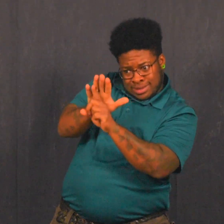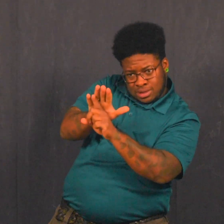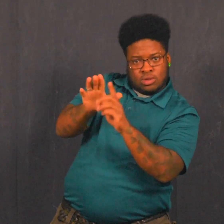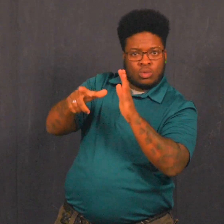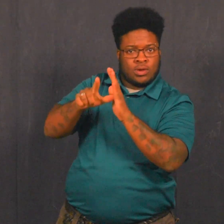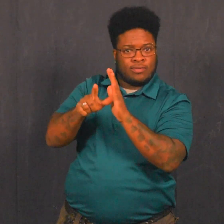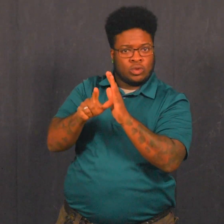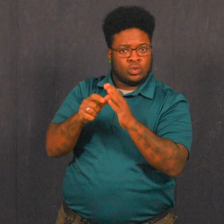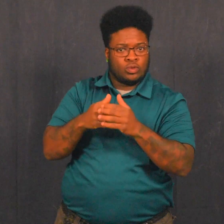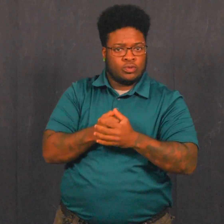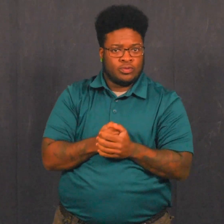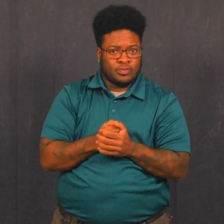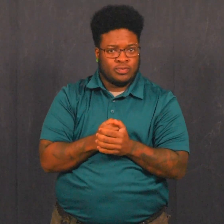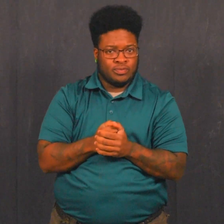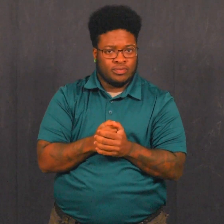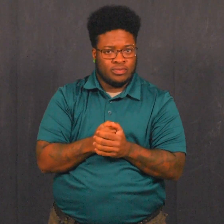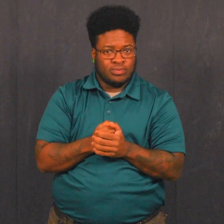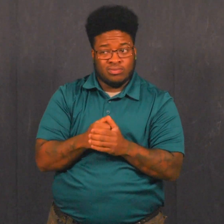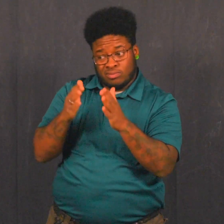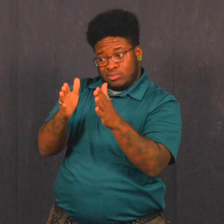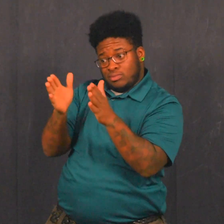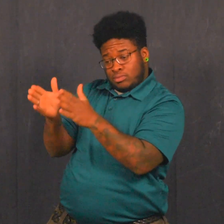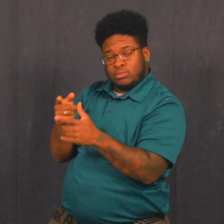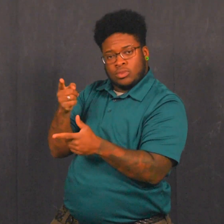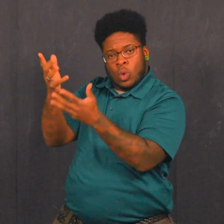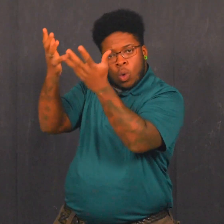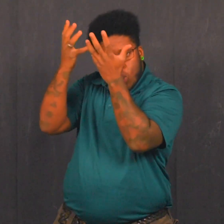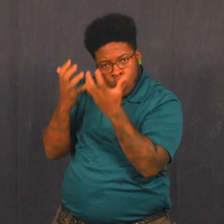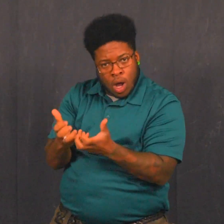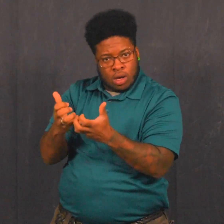performance review. Last, they wanted to